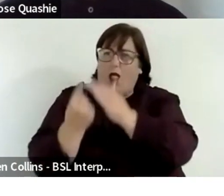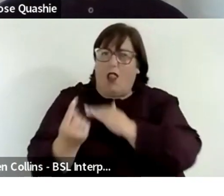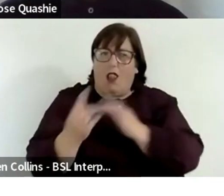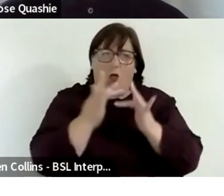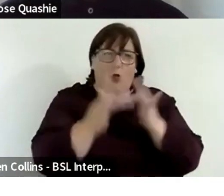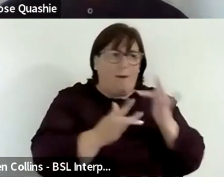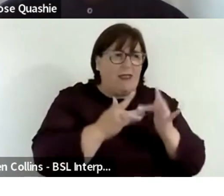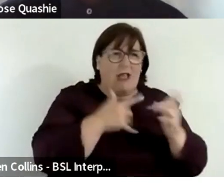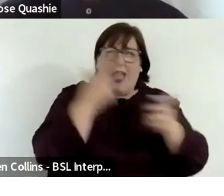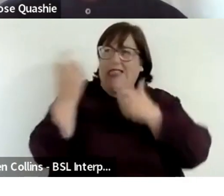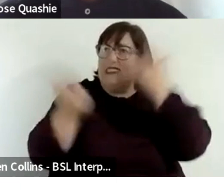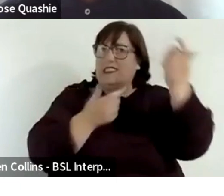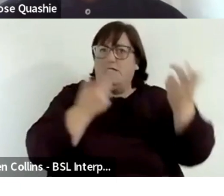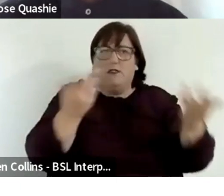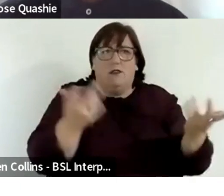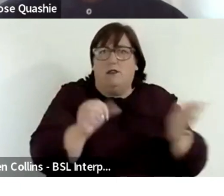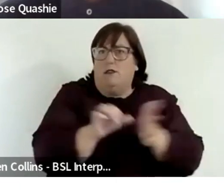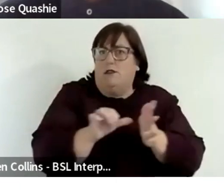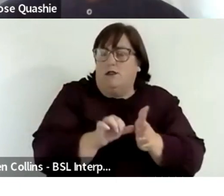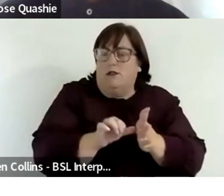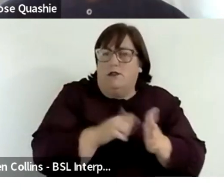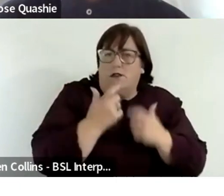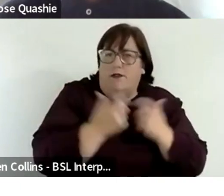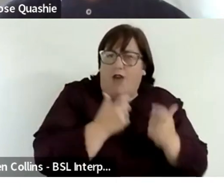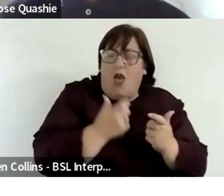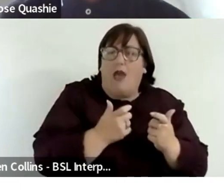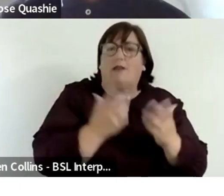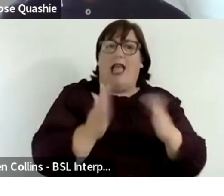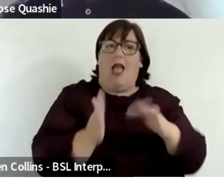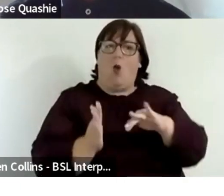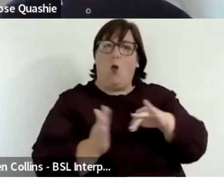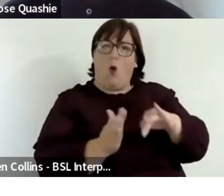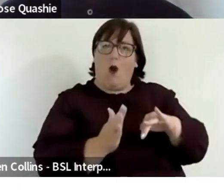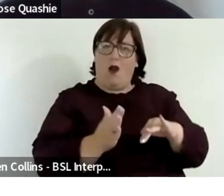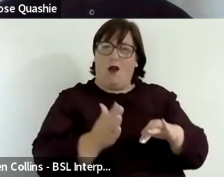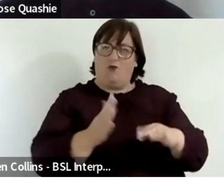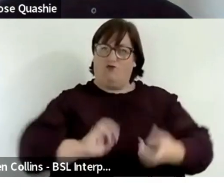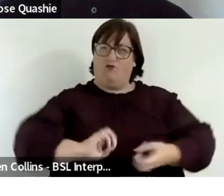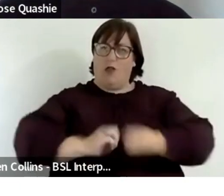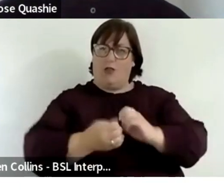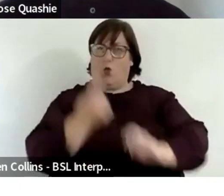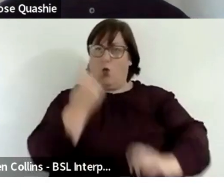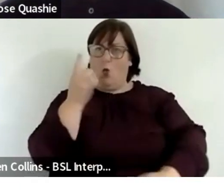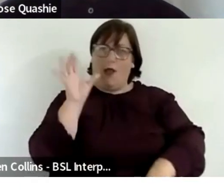What we have now done is bring those opportunities together in one place to give people greater visibility of what